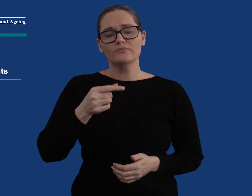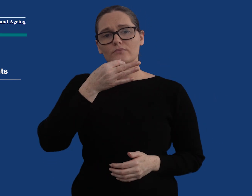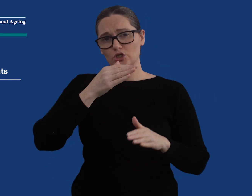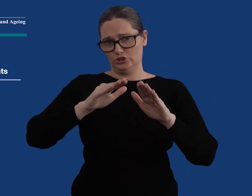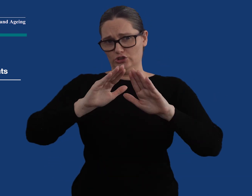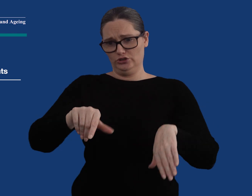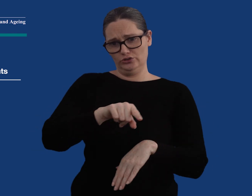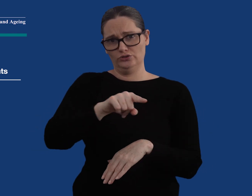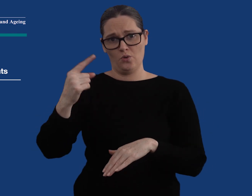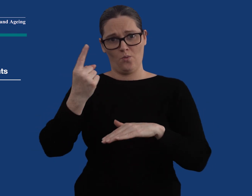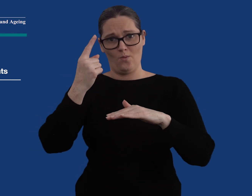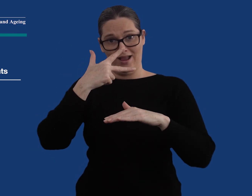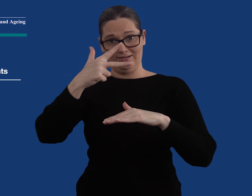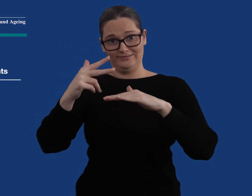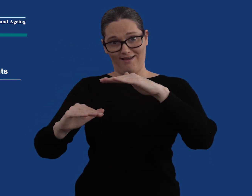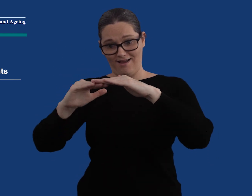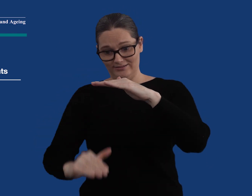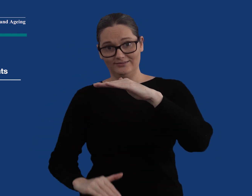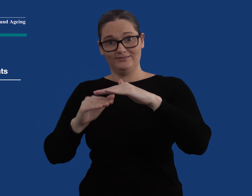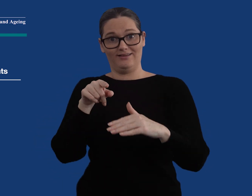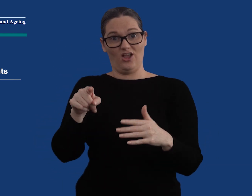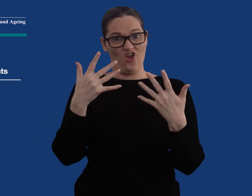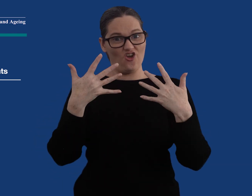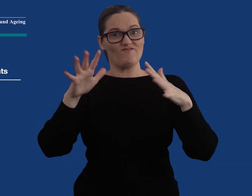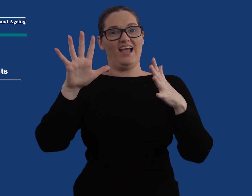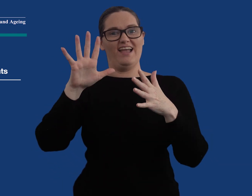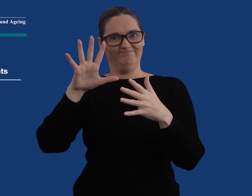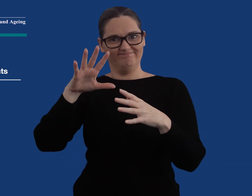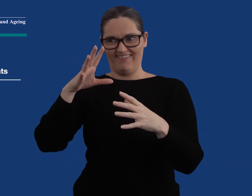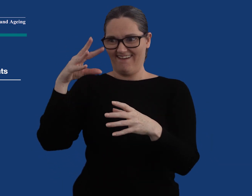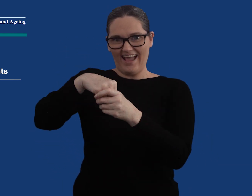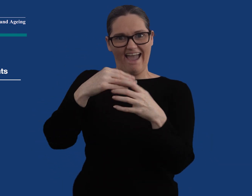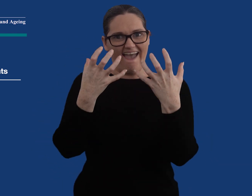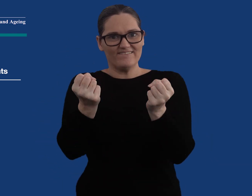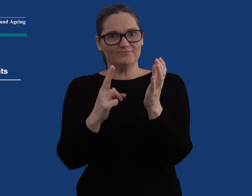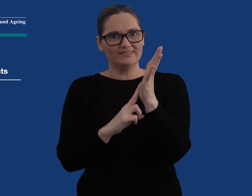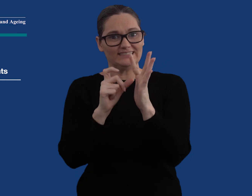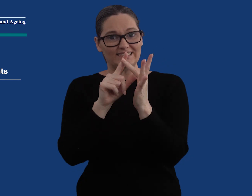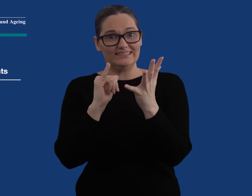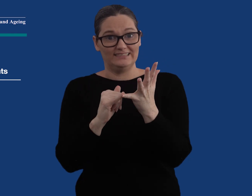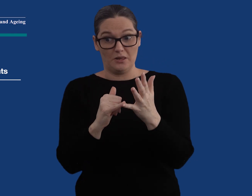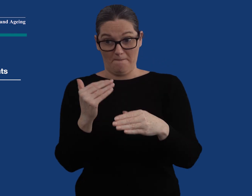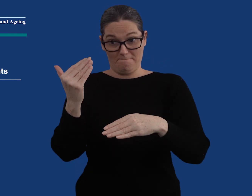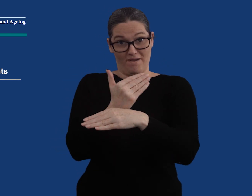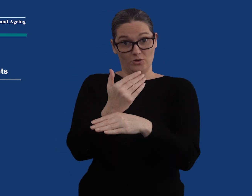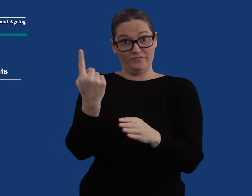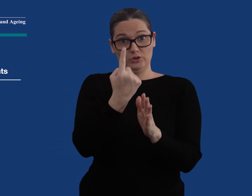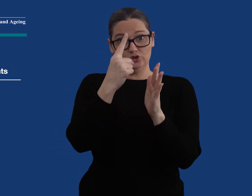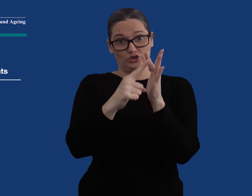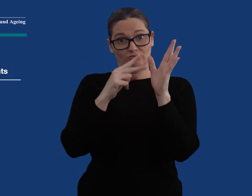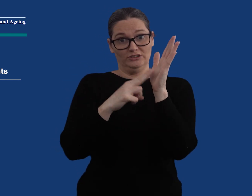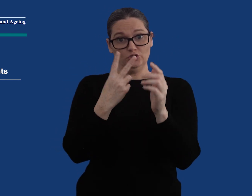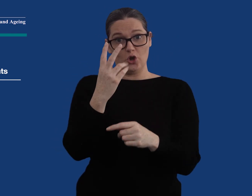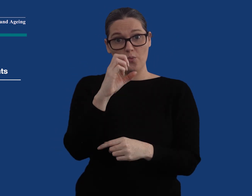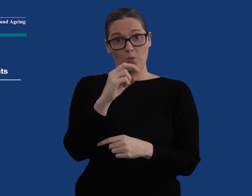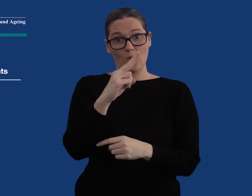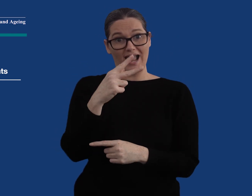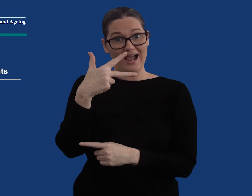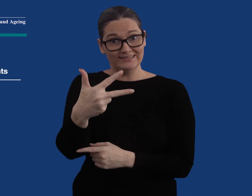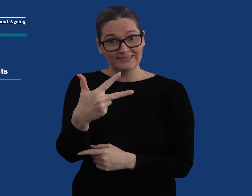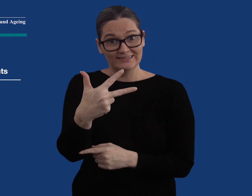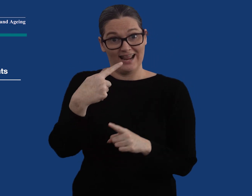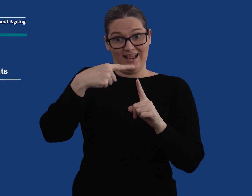Children aged 8 and under enrolled in the NDIS prior to 1 January 2028